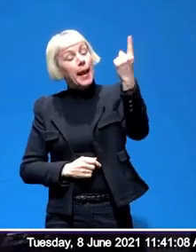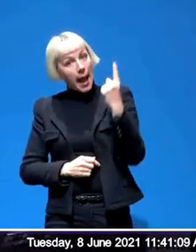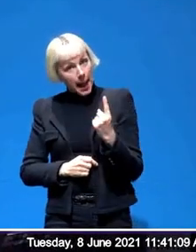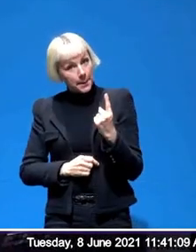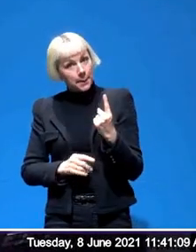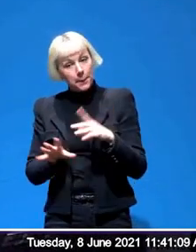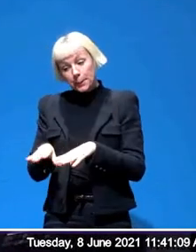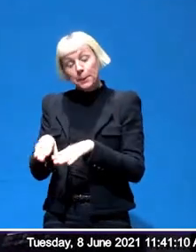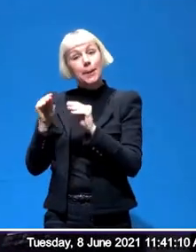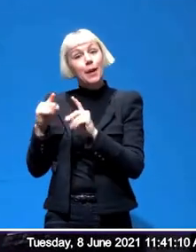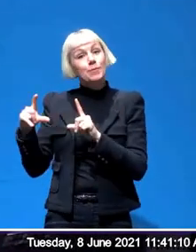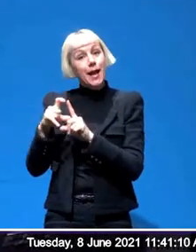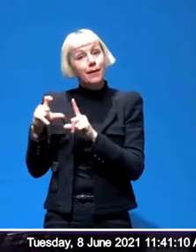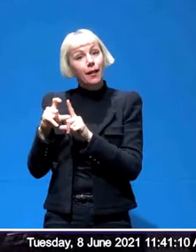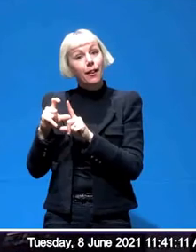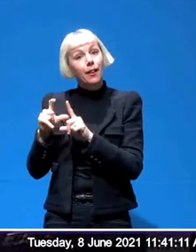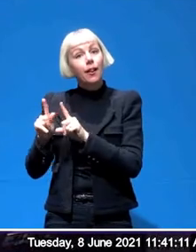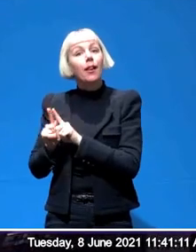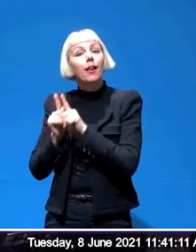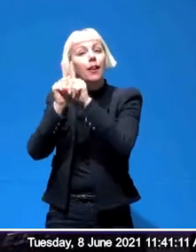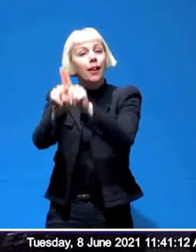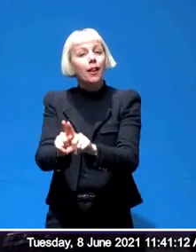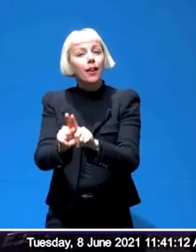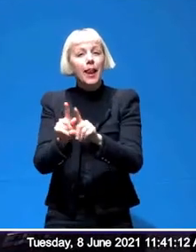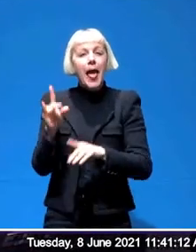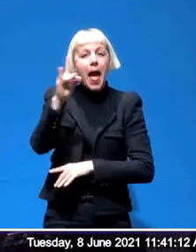Daniel out, he took Daniel to the Cleland Wildlife Park and they had